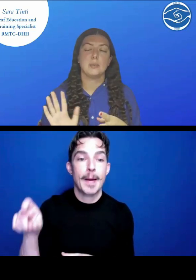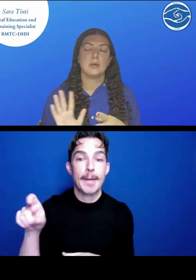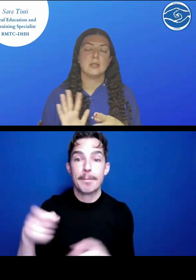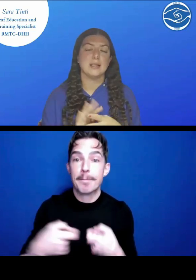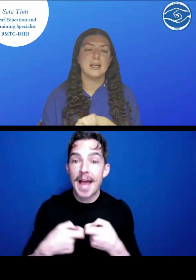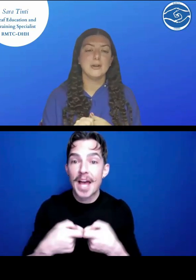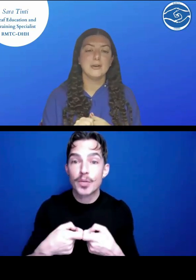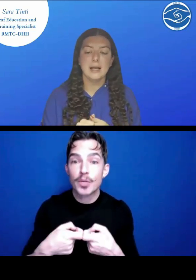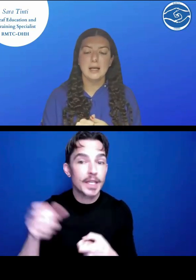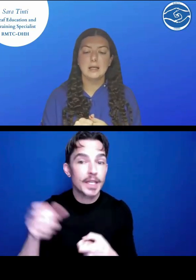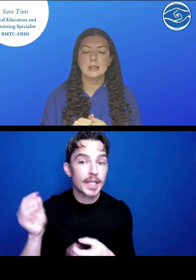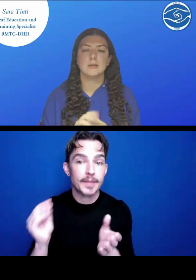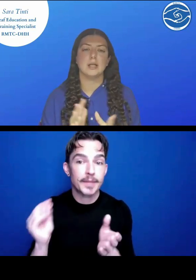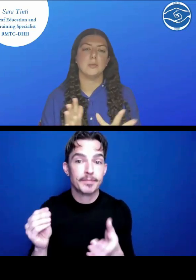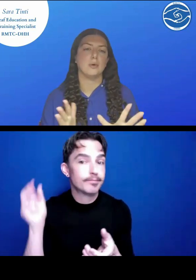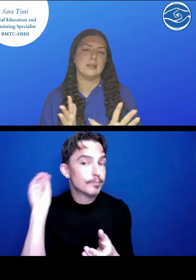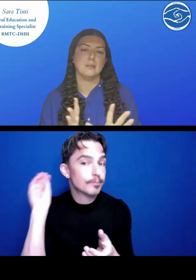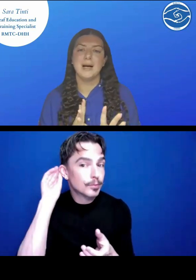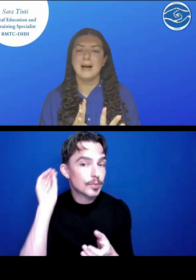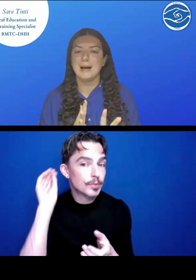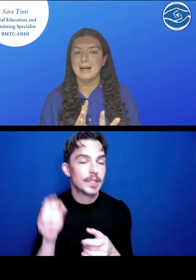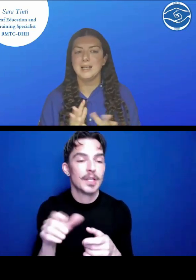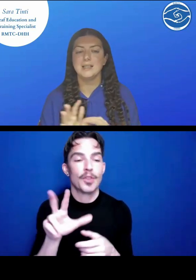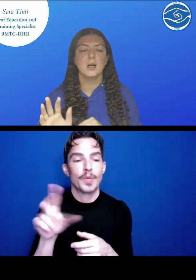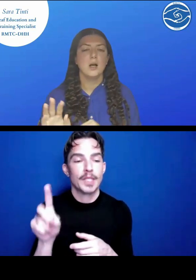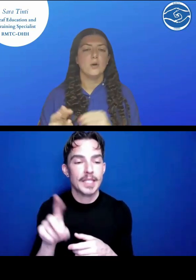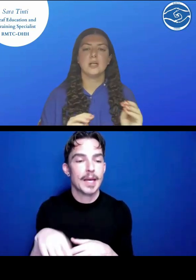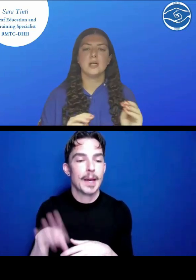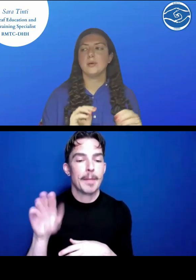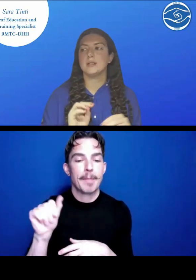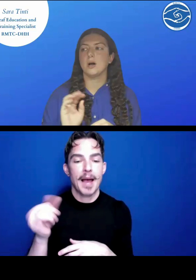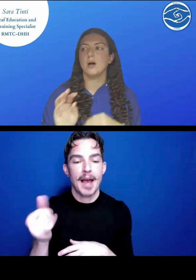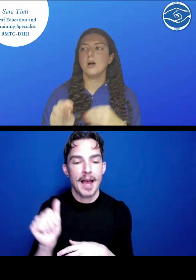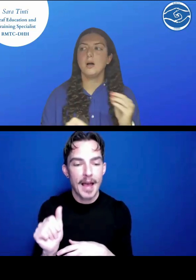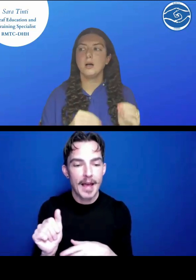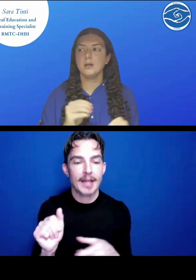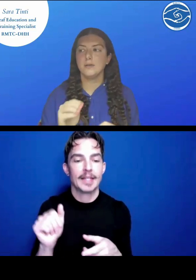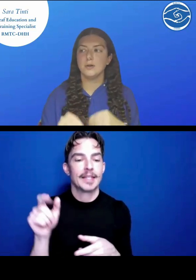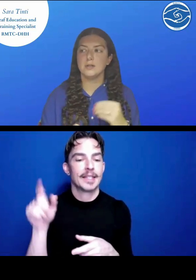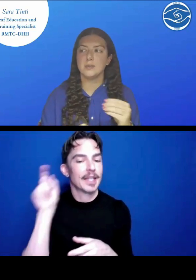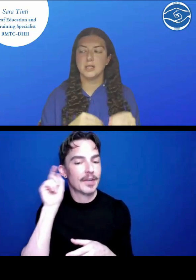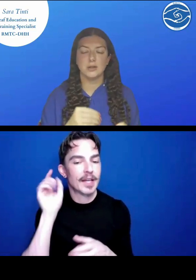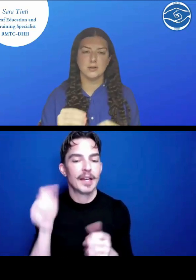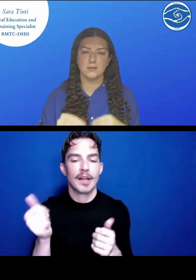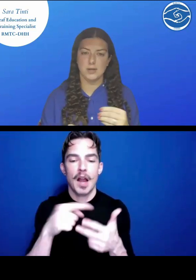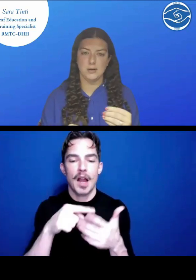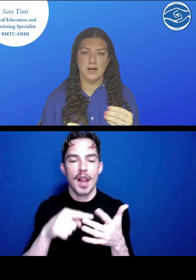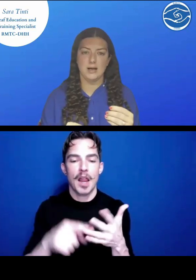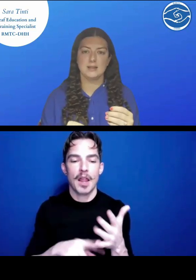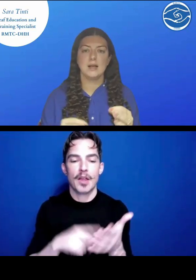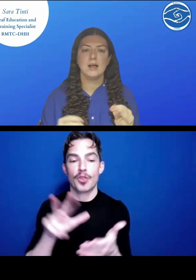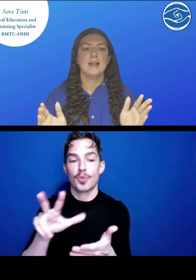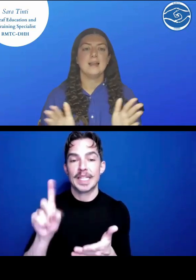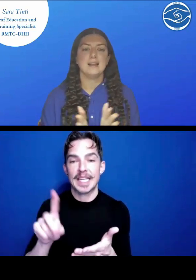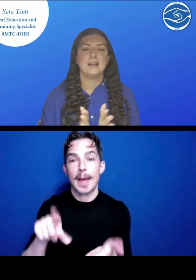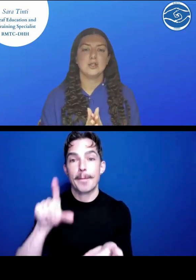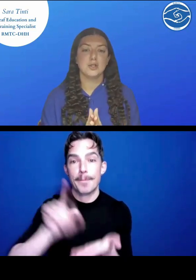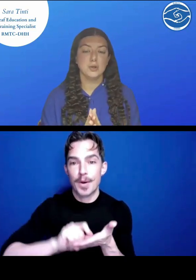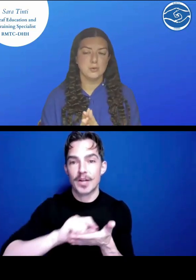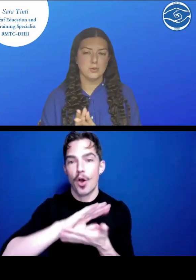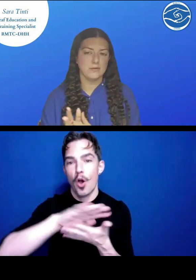3D printed hearing aids, 3D printed BAHAs. We 3D printed all of those materials for you guys. soon,